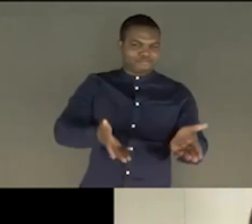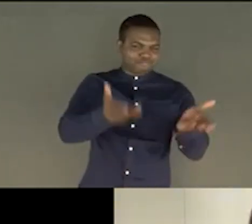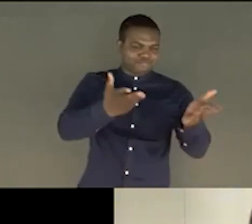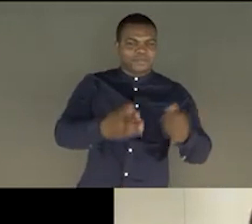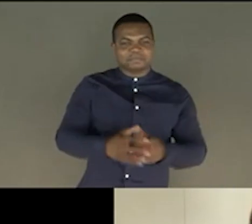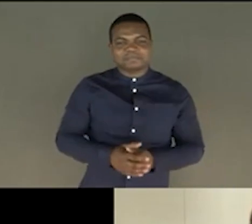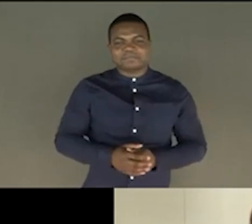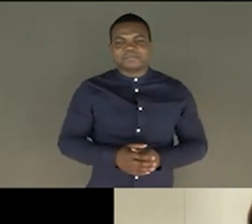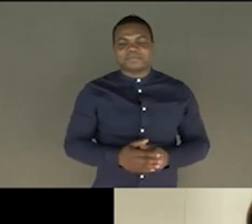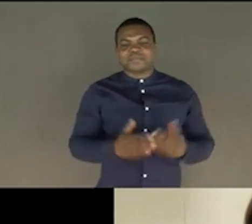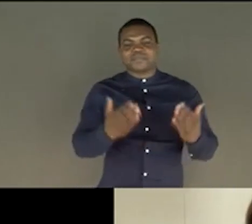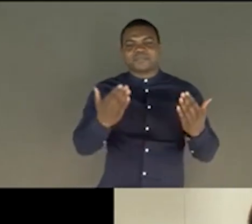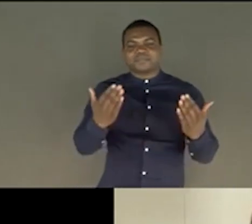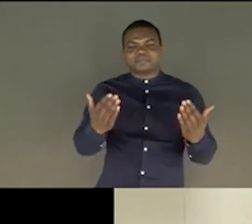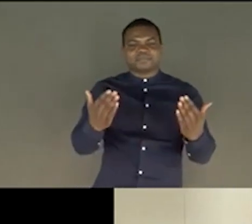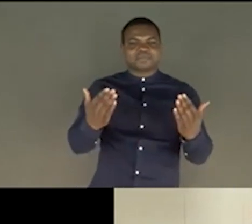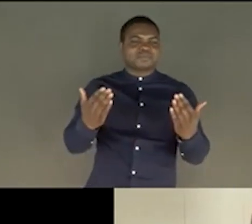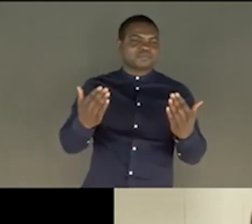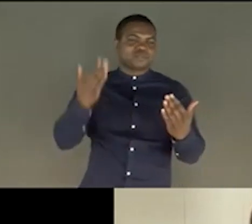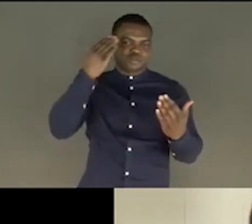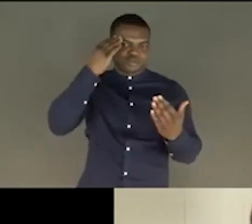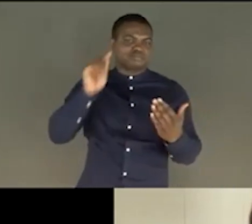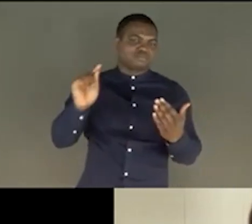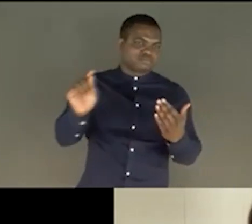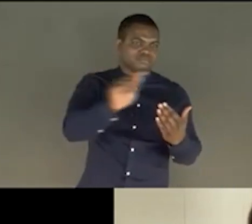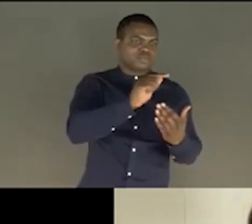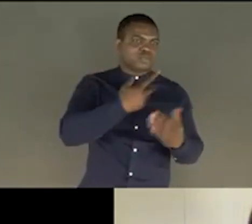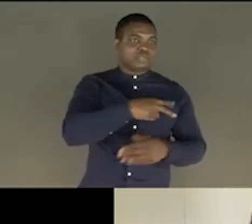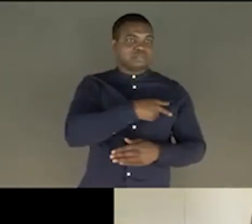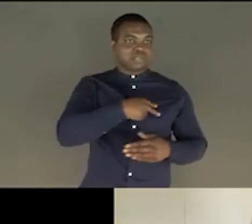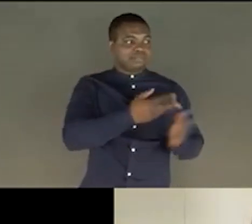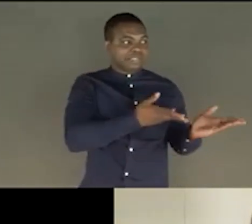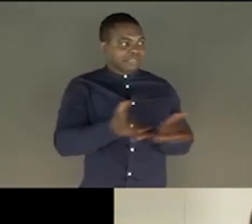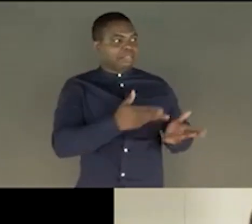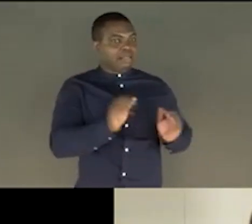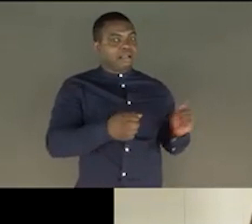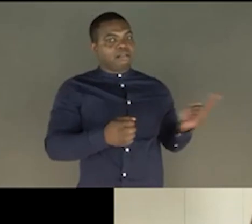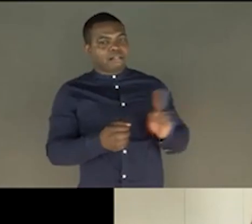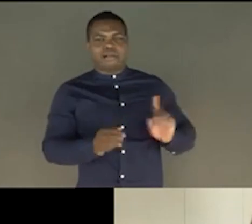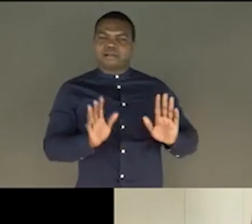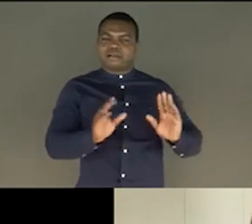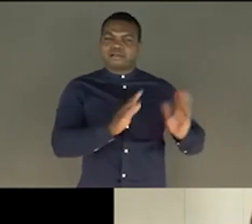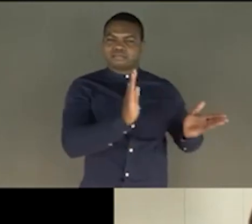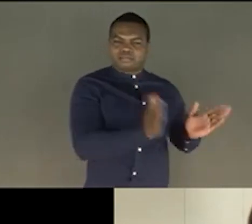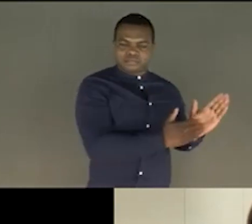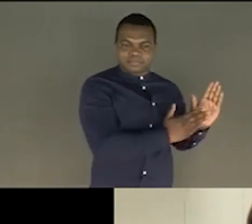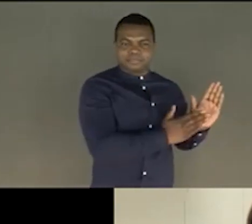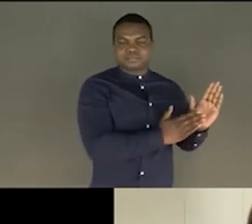You just work 24 hours a day or something like that. So thank you. That was extremely useful and very thoughtful.